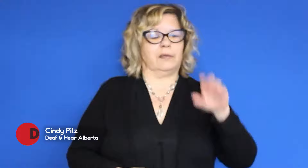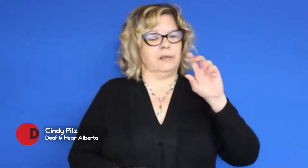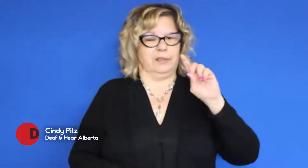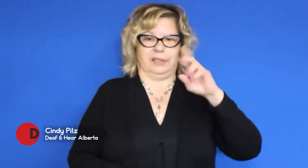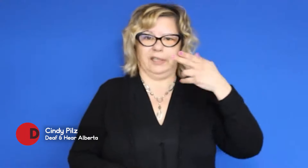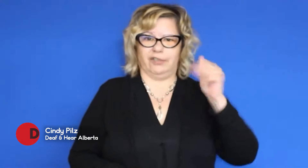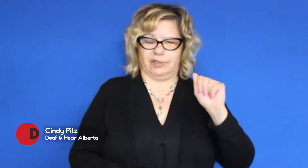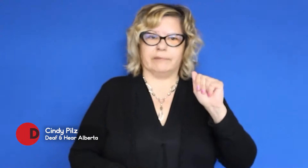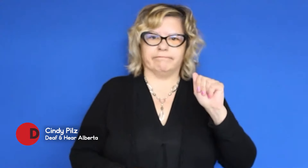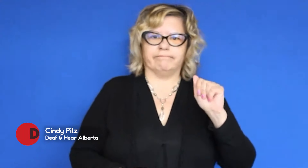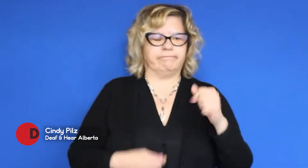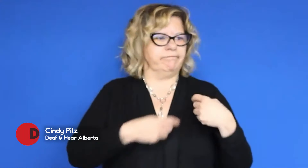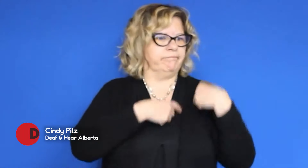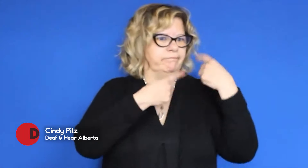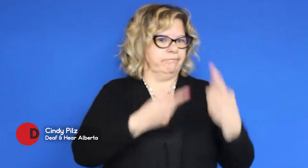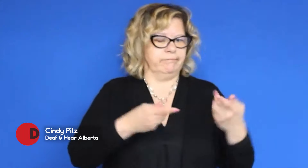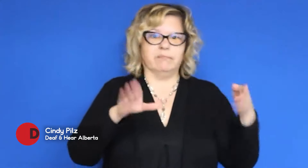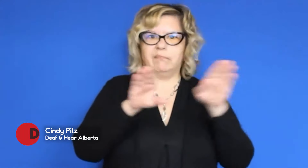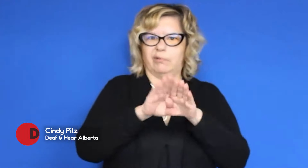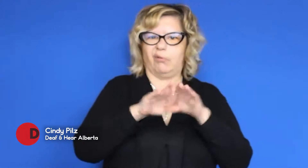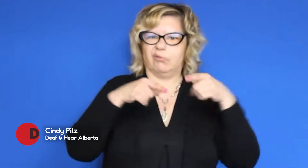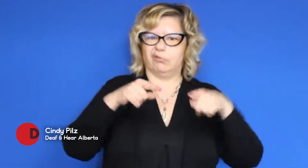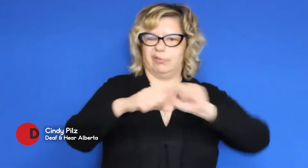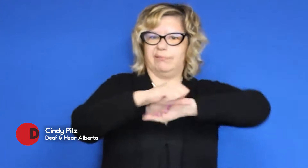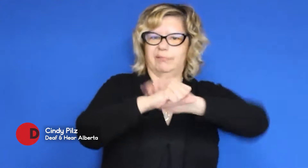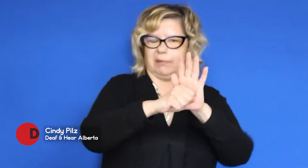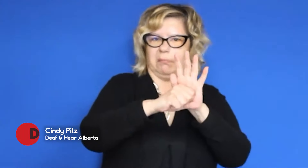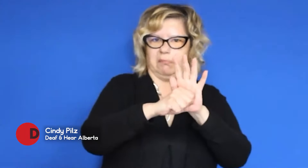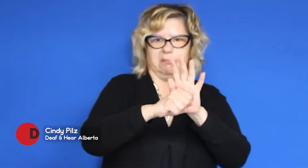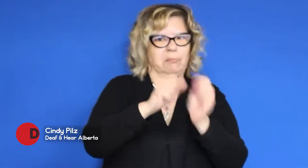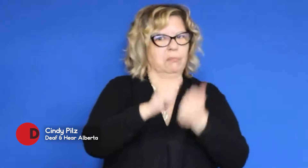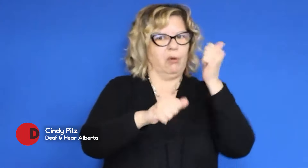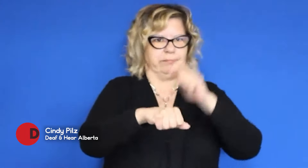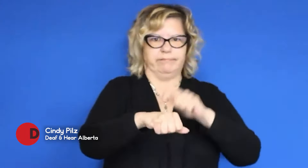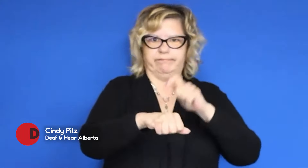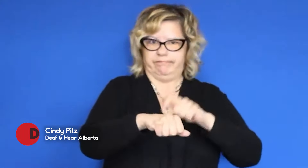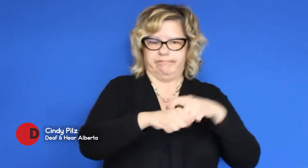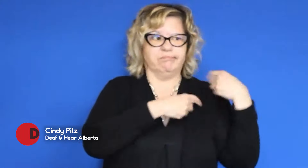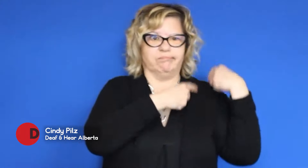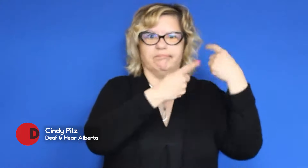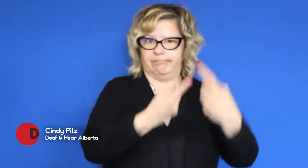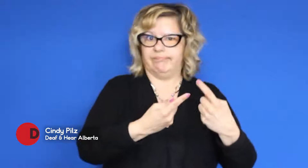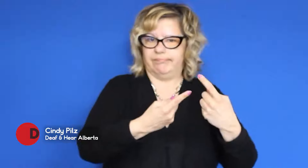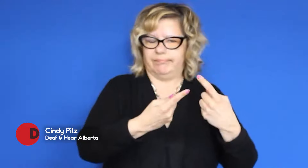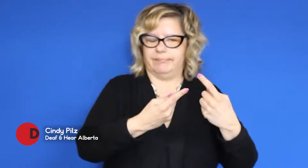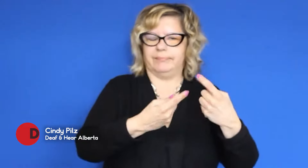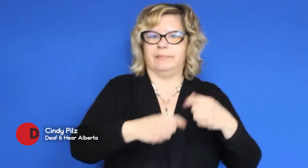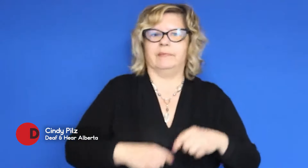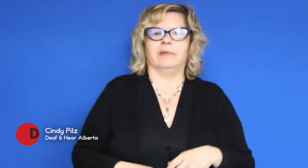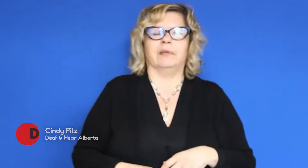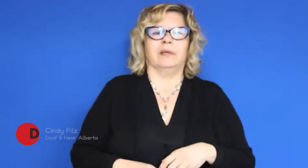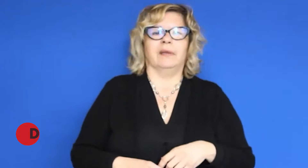DHA, for the most part, has been closed throughout the pandemic.